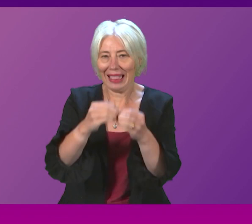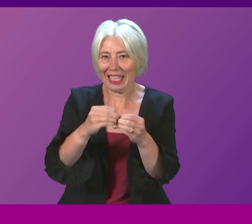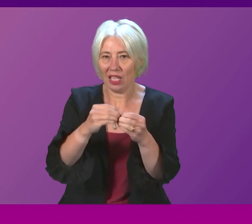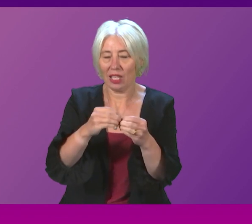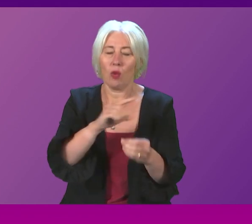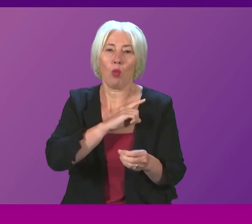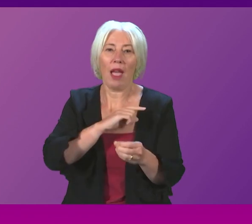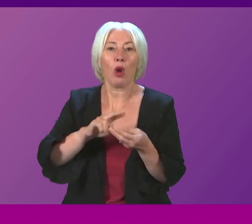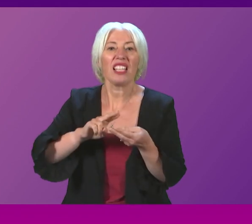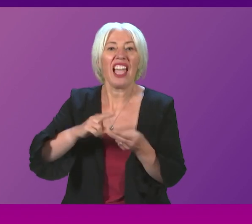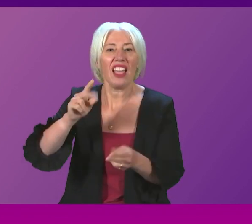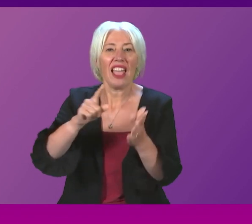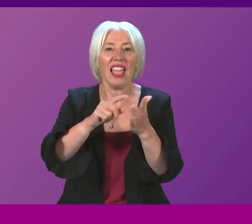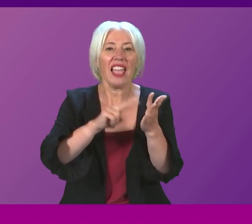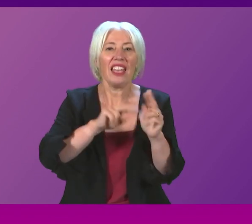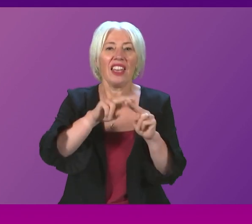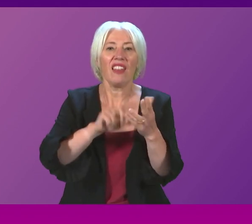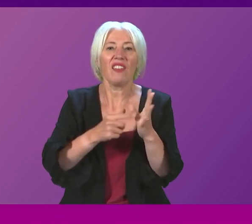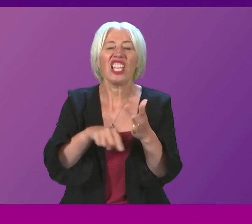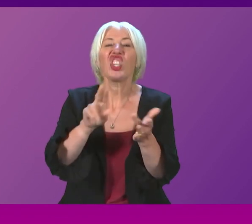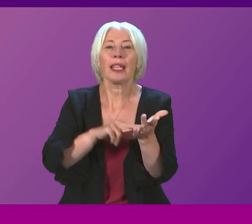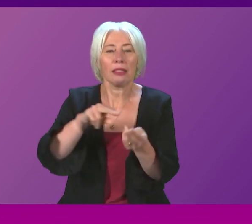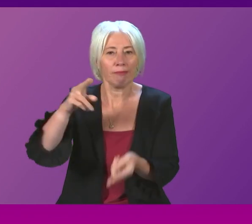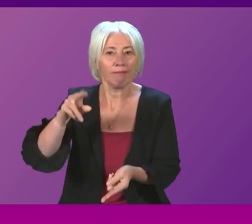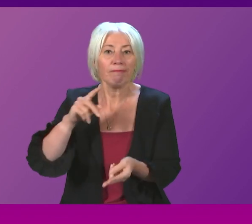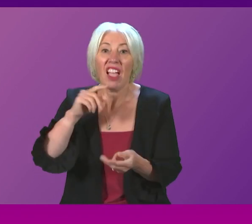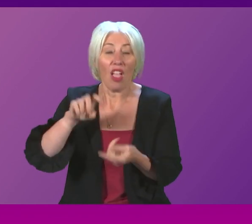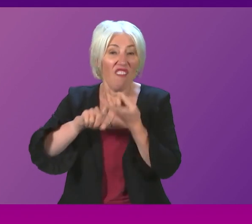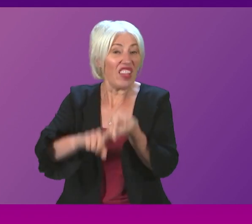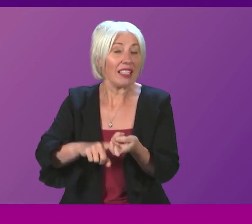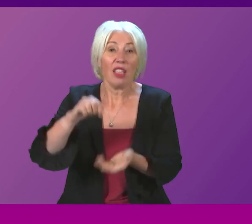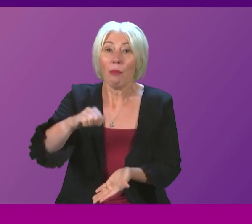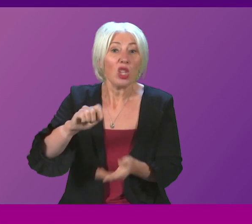Our budget is effectively fixed: we have no levers to increase the revenue that is available